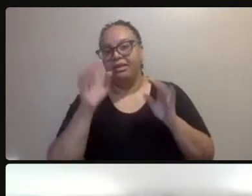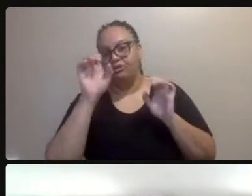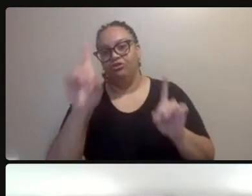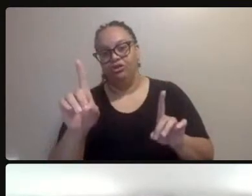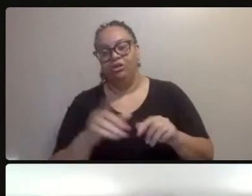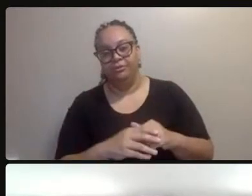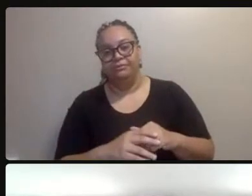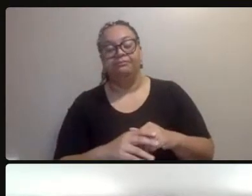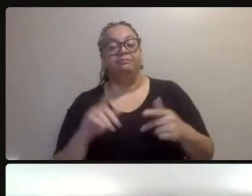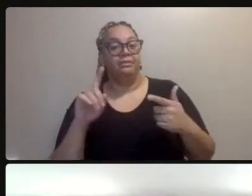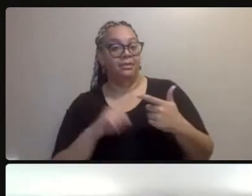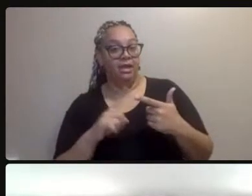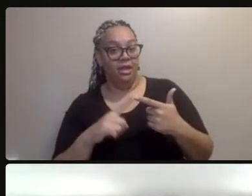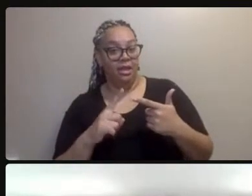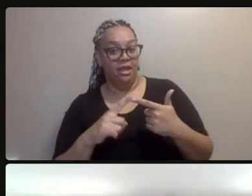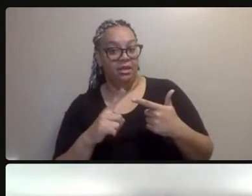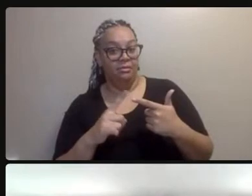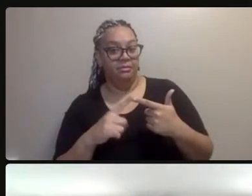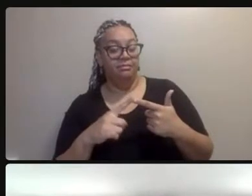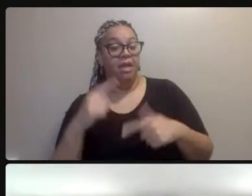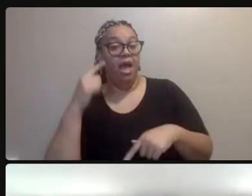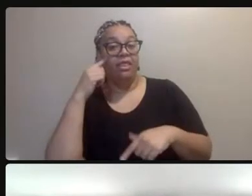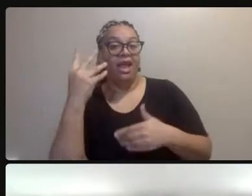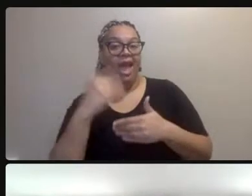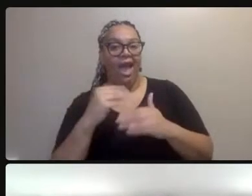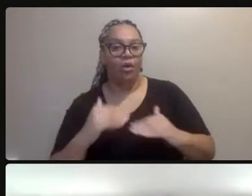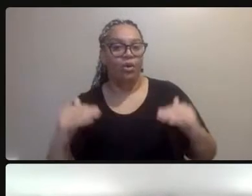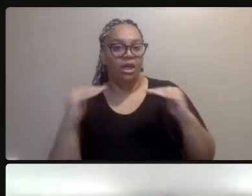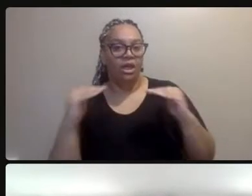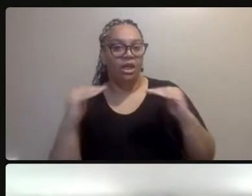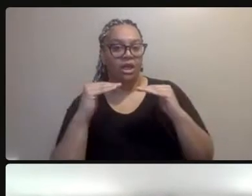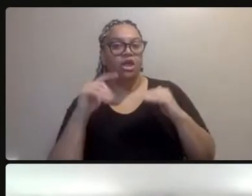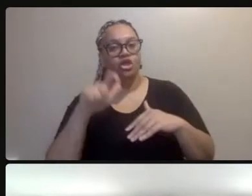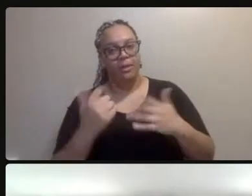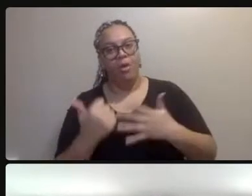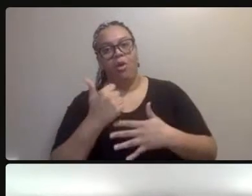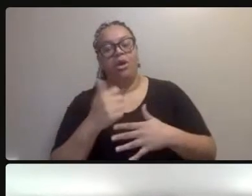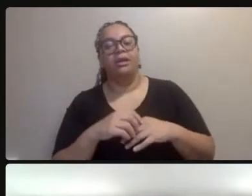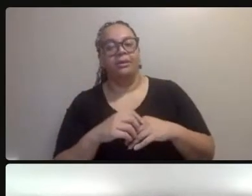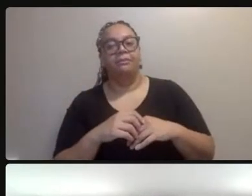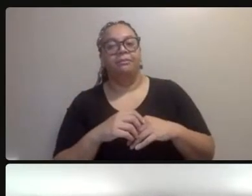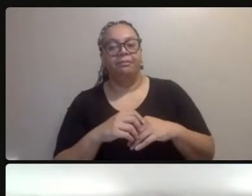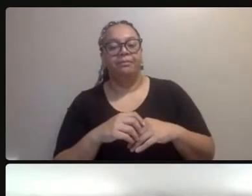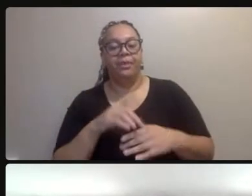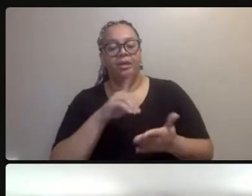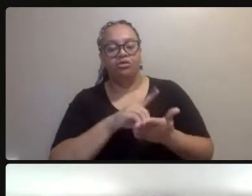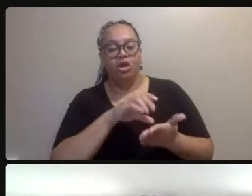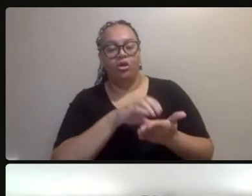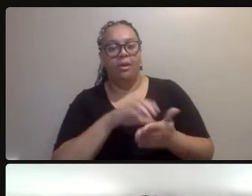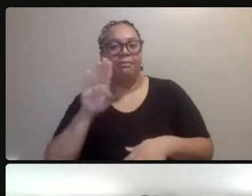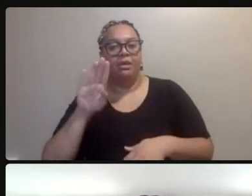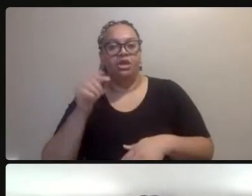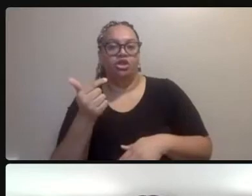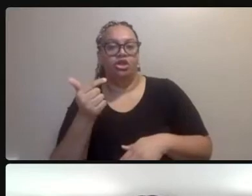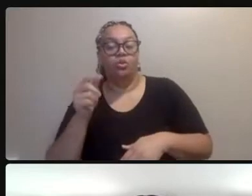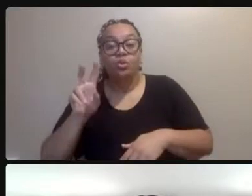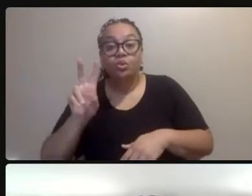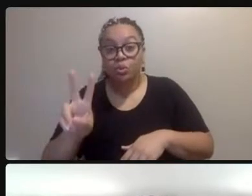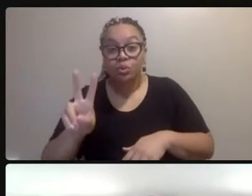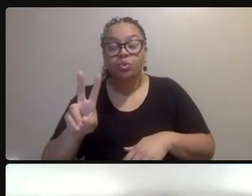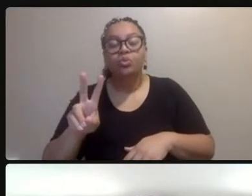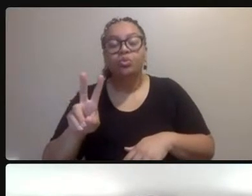WISE AND INTELLIGENT IN ALL